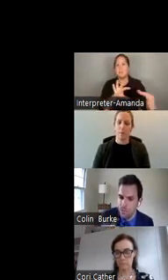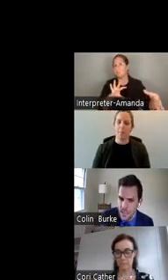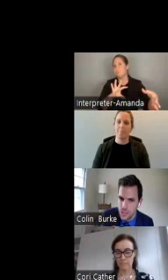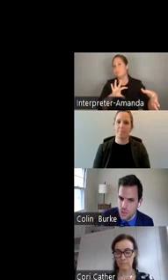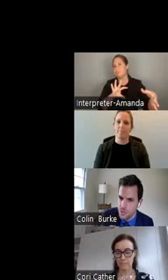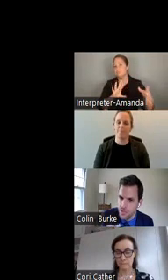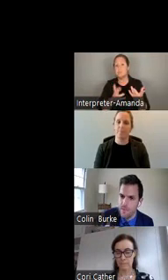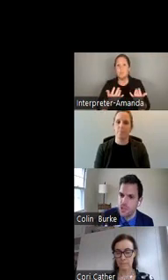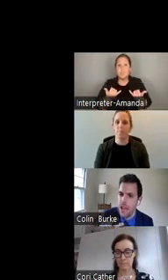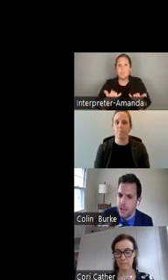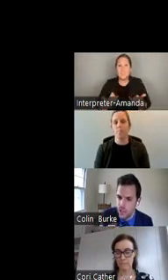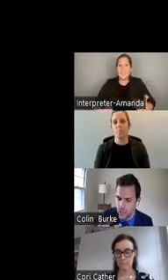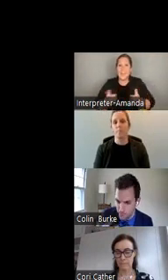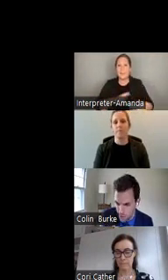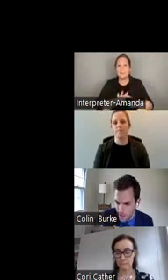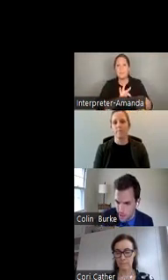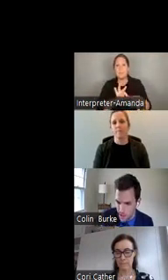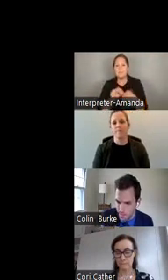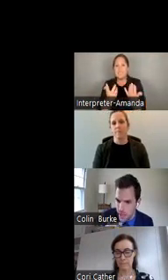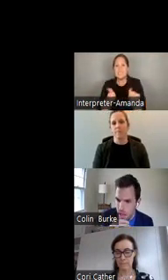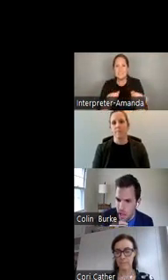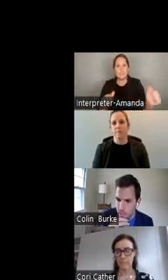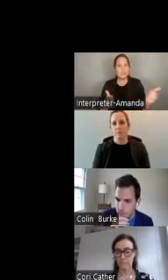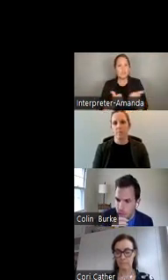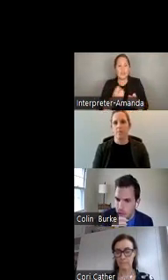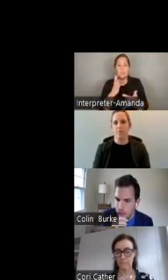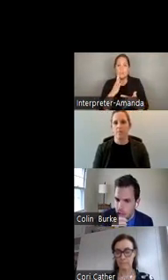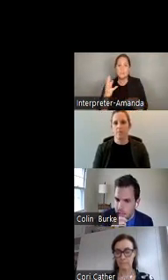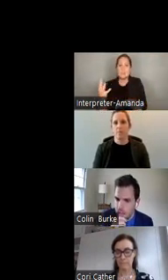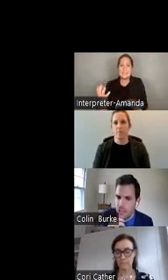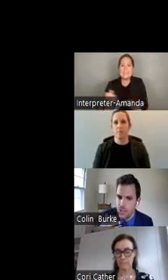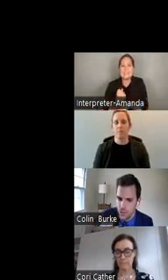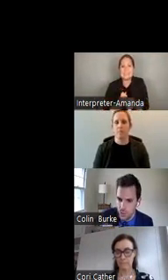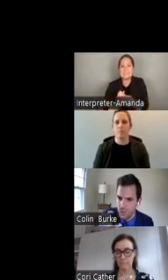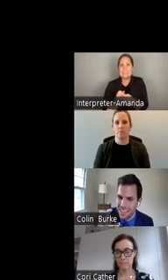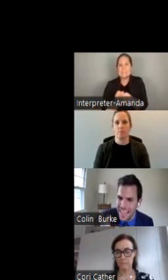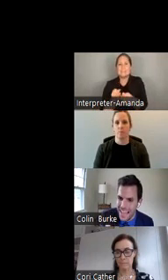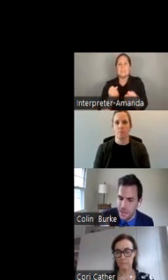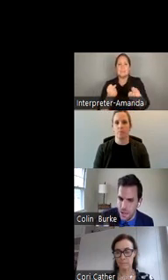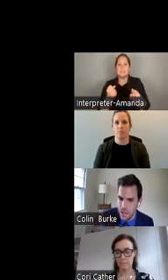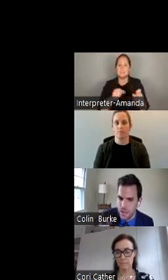relationships it's often challenging to pull on them um uh it's challenging to sort of rely upon